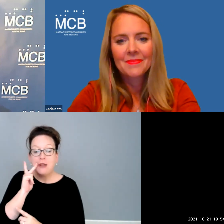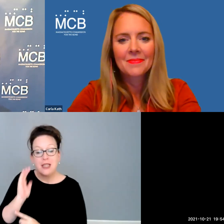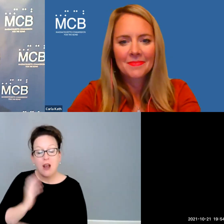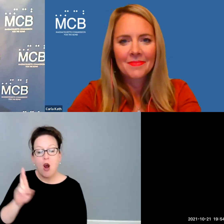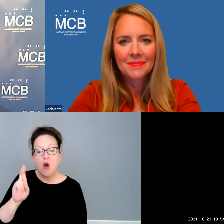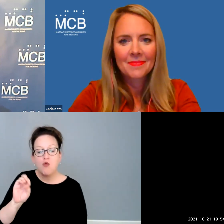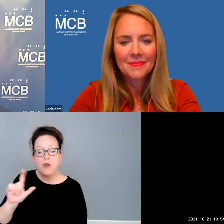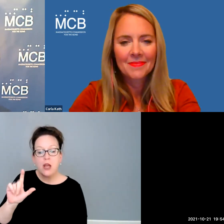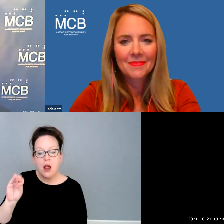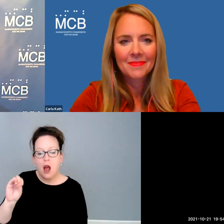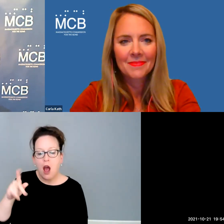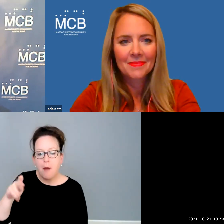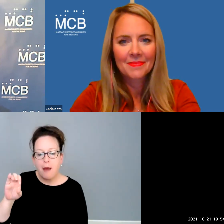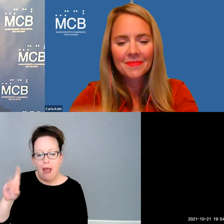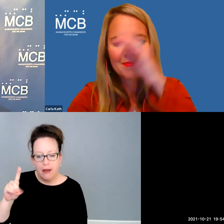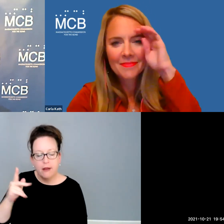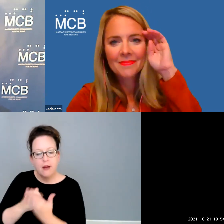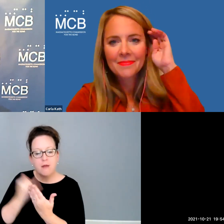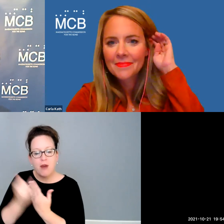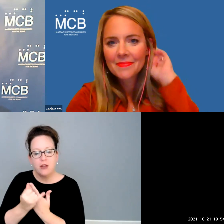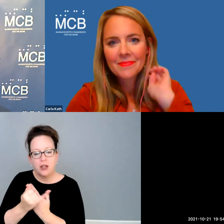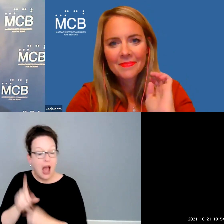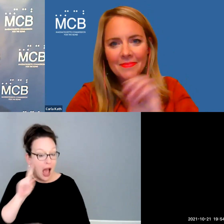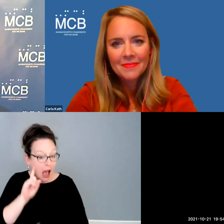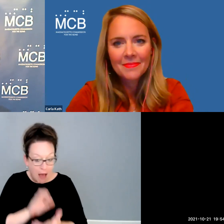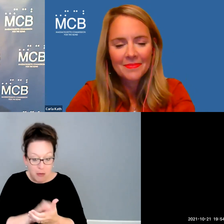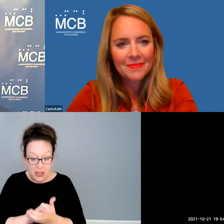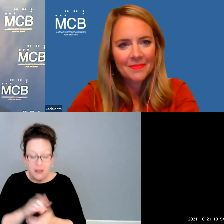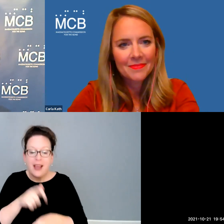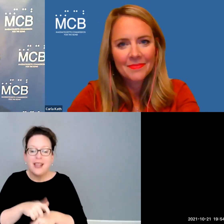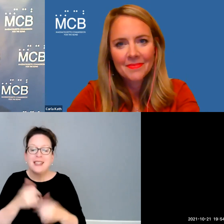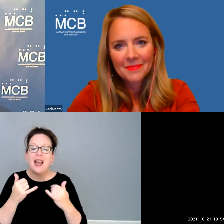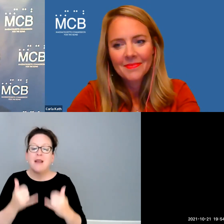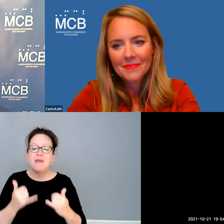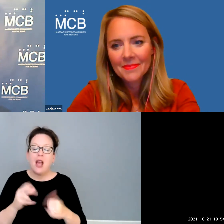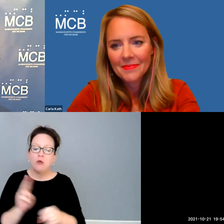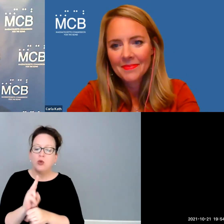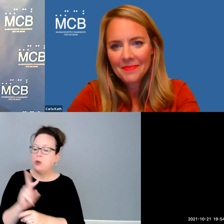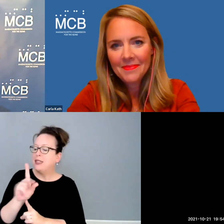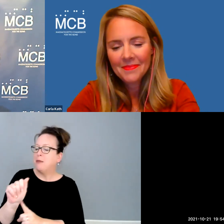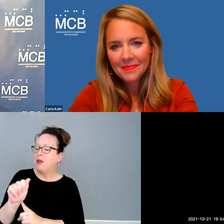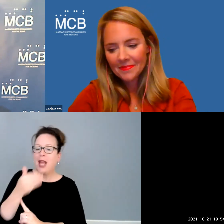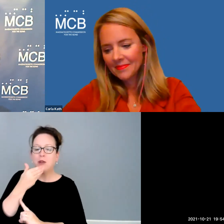I really believe that it's time to start using disability as a qualification. I would assert